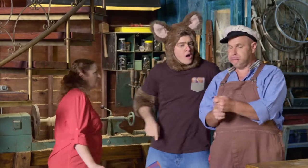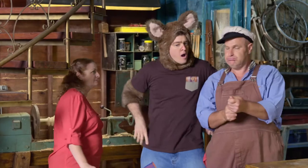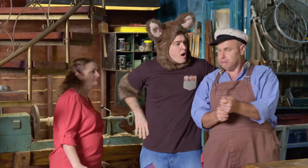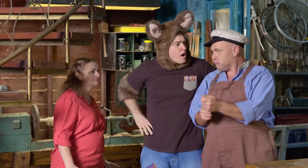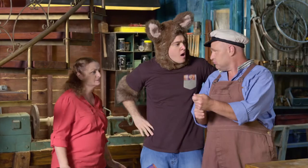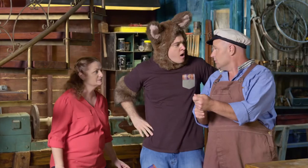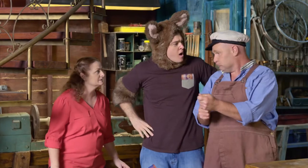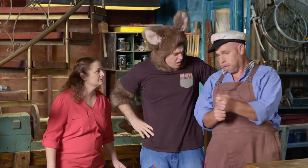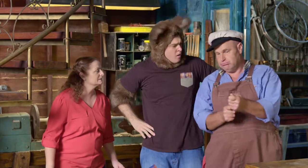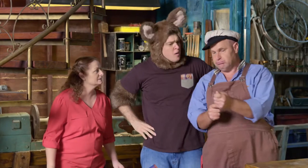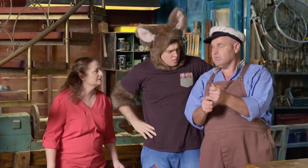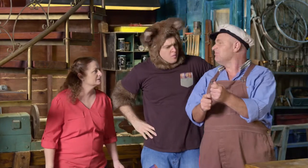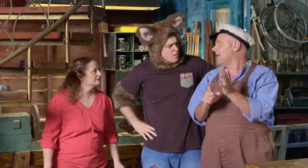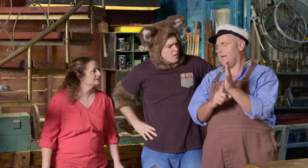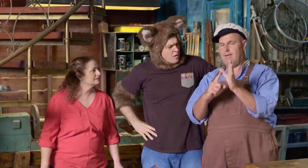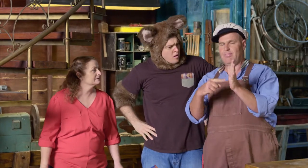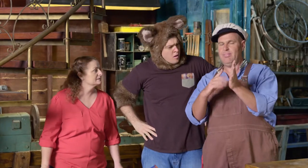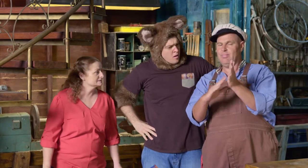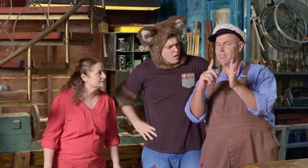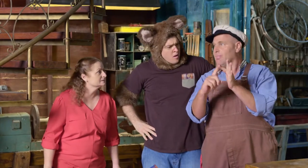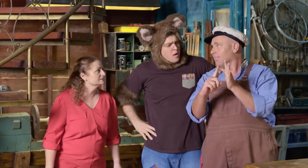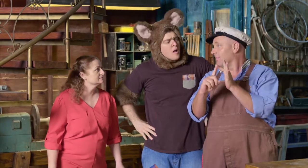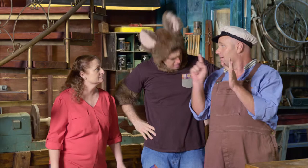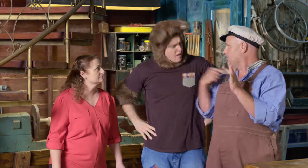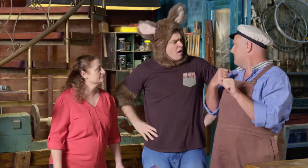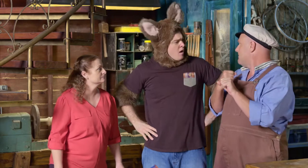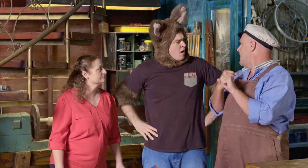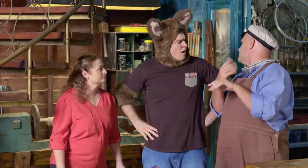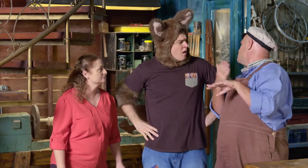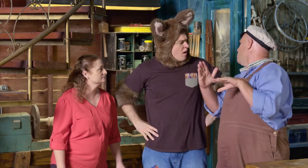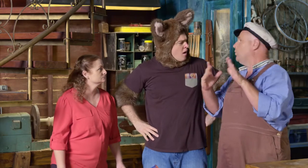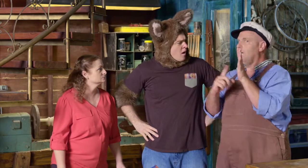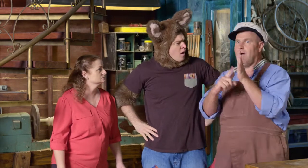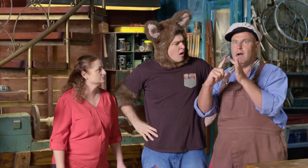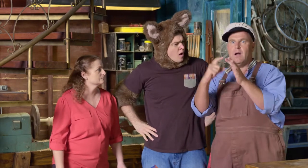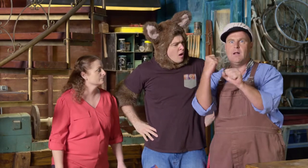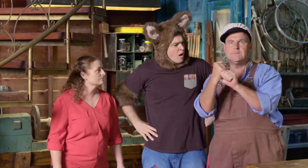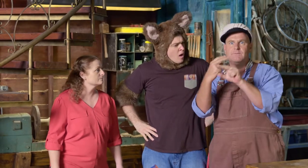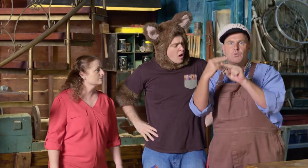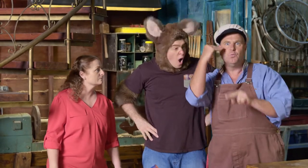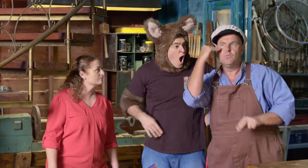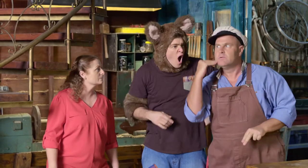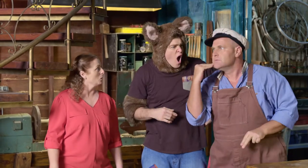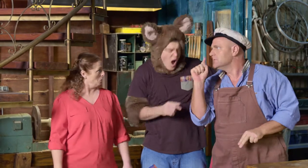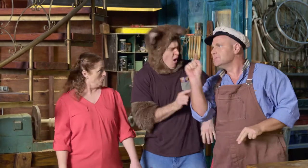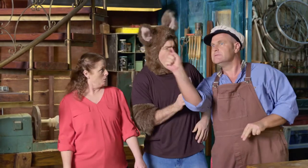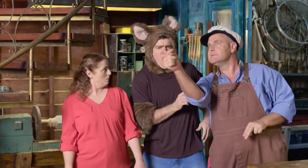That is a lathe. I'm making a new leg for a lady around the corner.